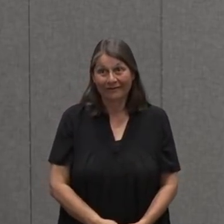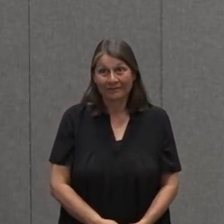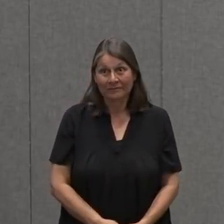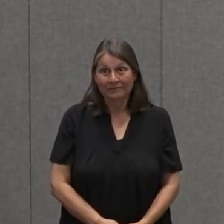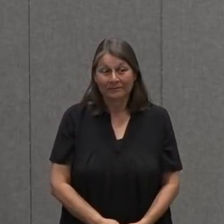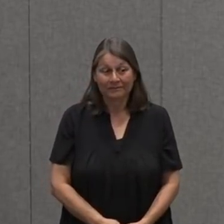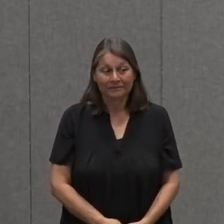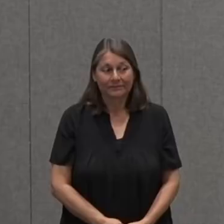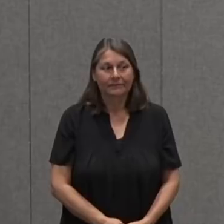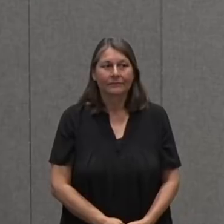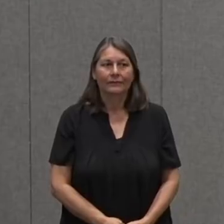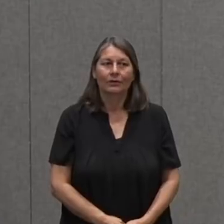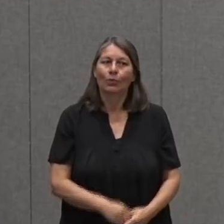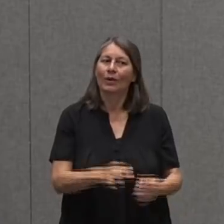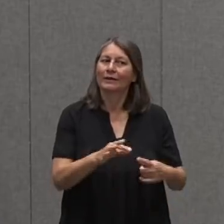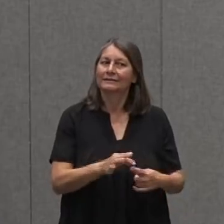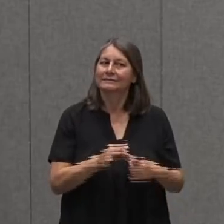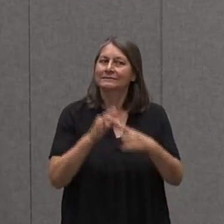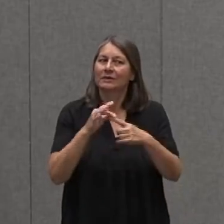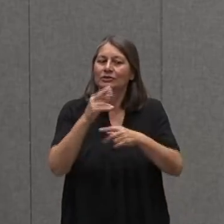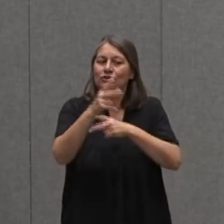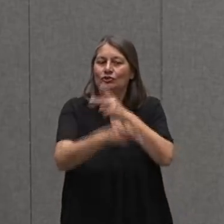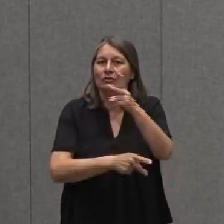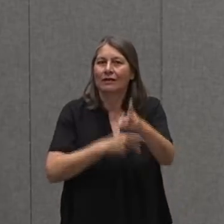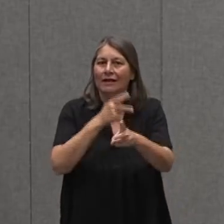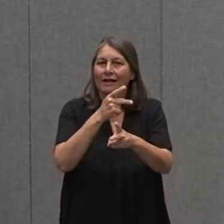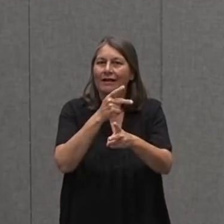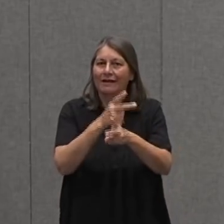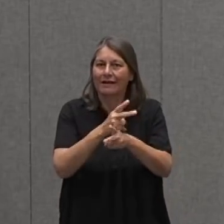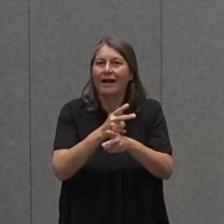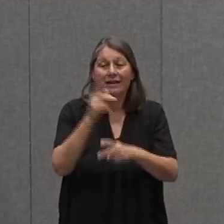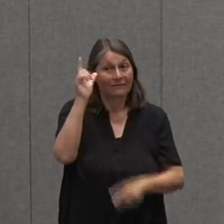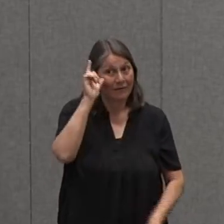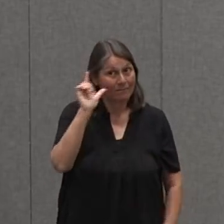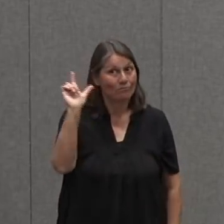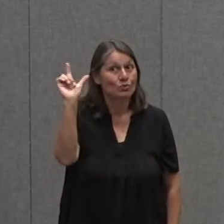We had a special type of moon last night.